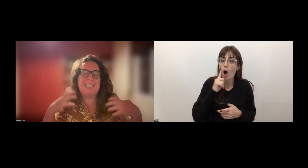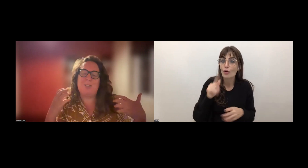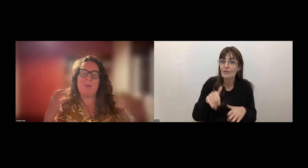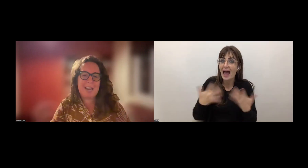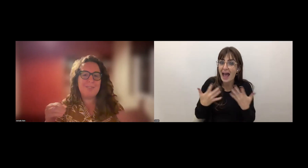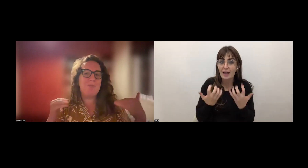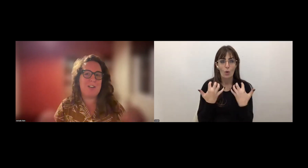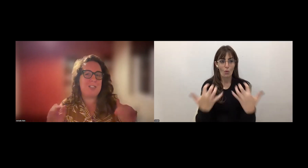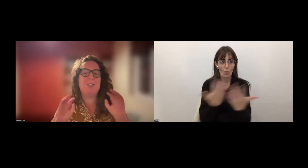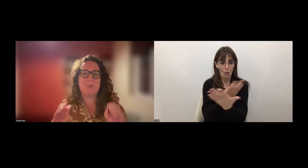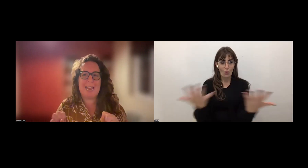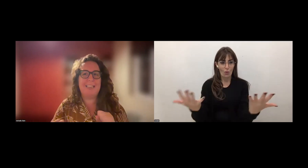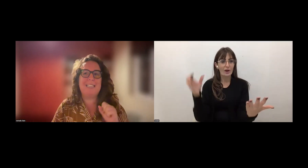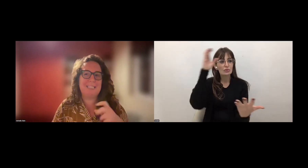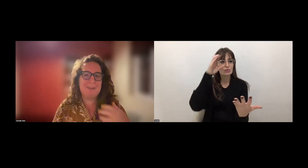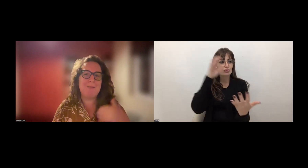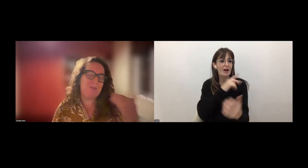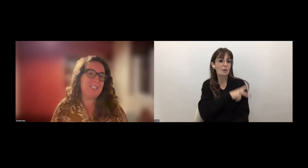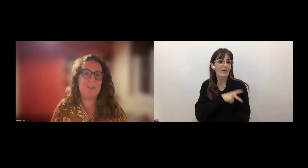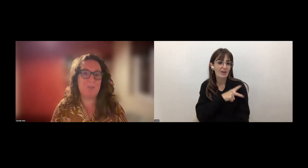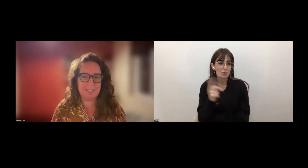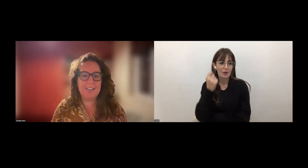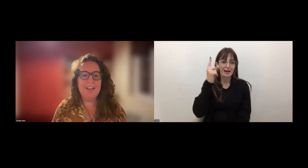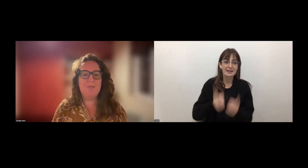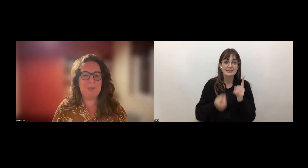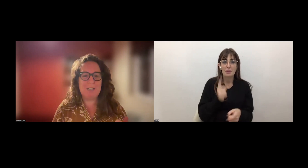it is creative professionals who will get there sometimes you have to take a risk for something